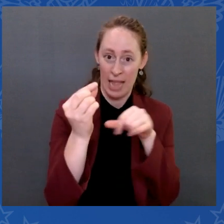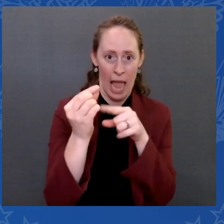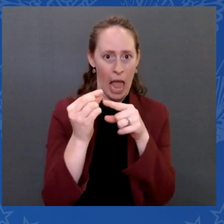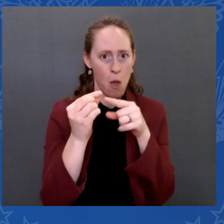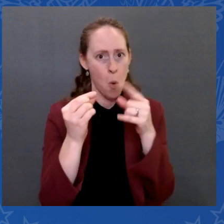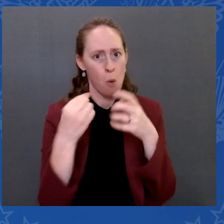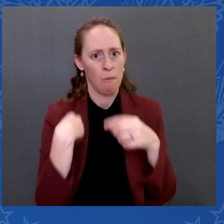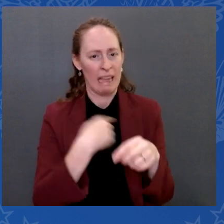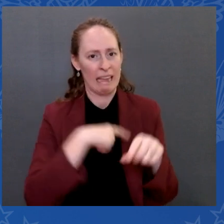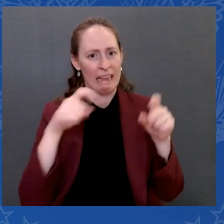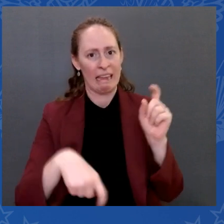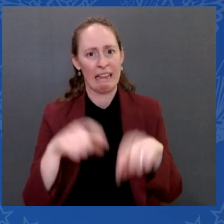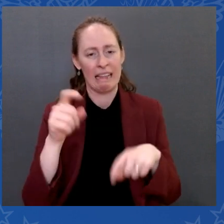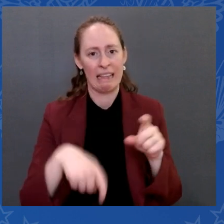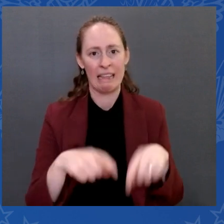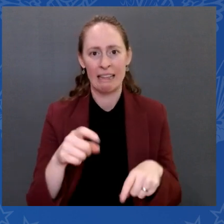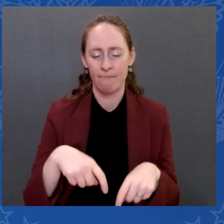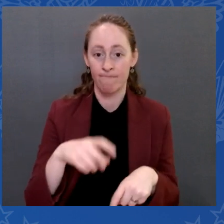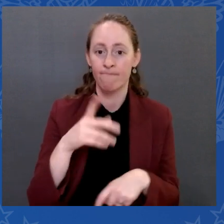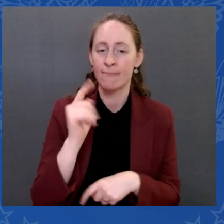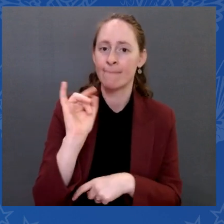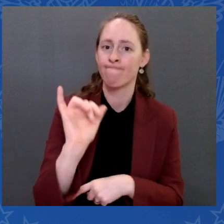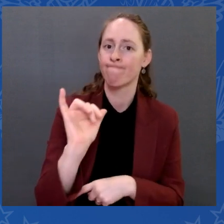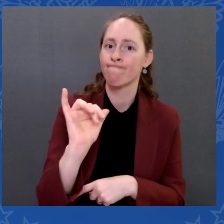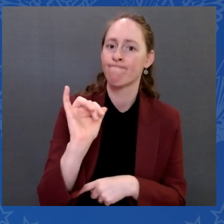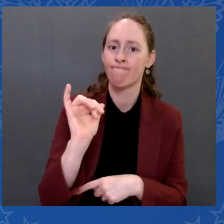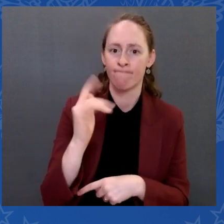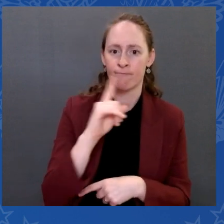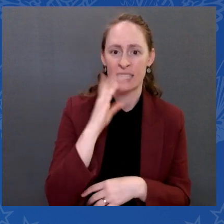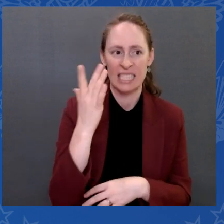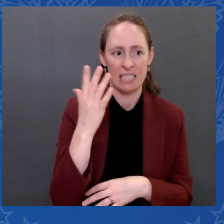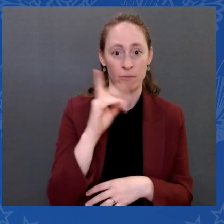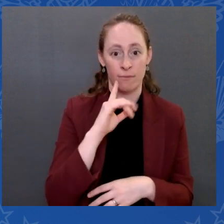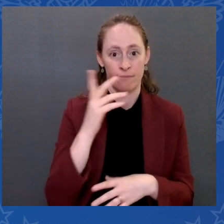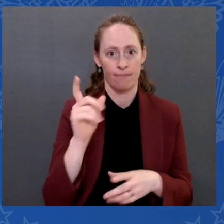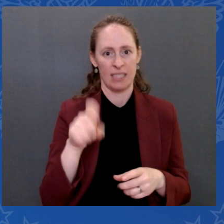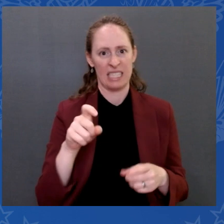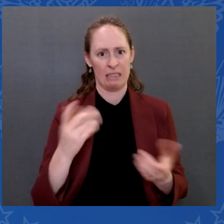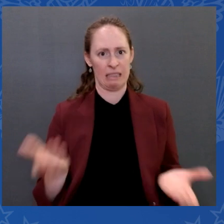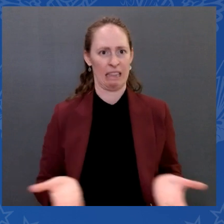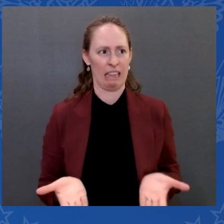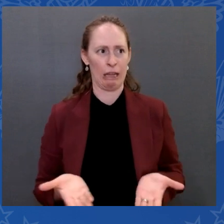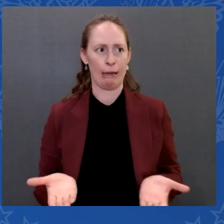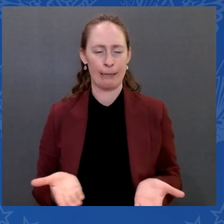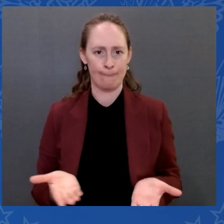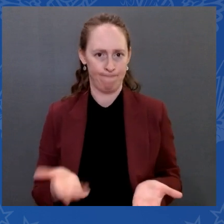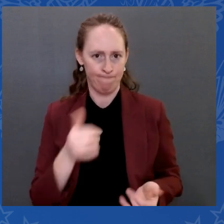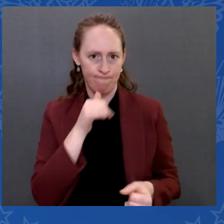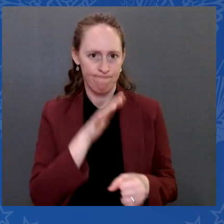One is trust. We've got to have confidence in the security of the hardware itself, that it hasn't been tampered with or degraded